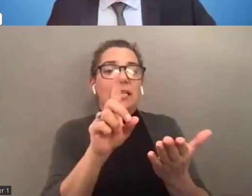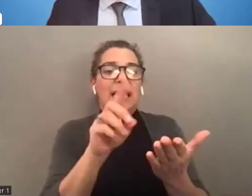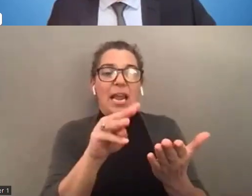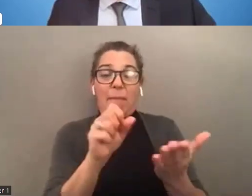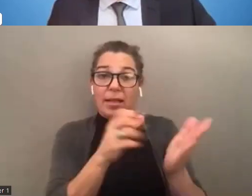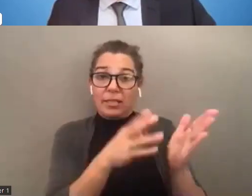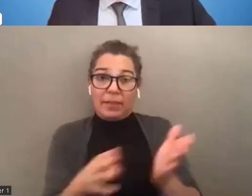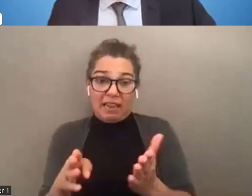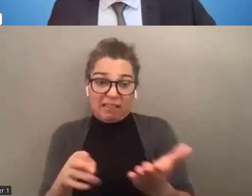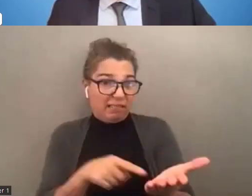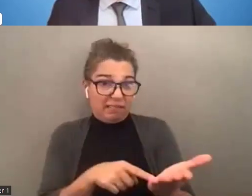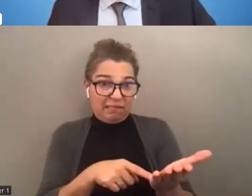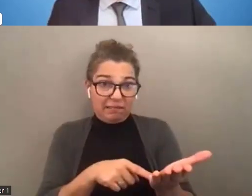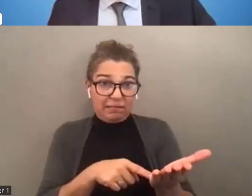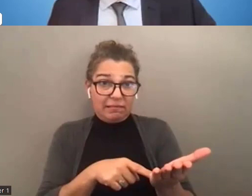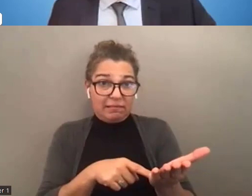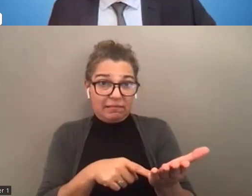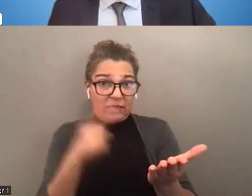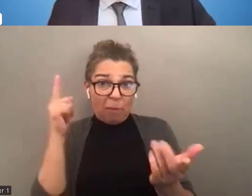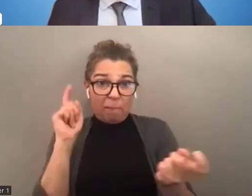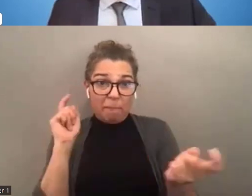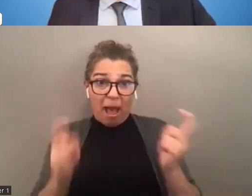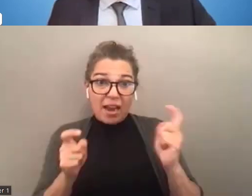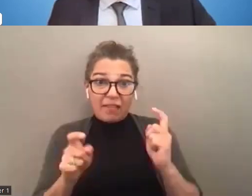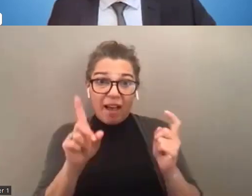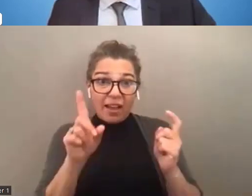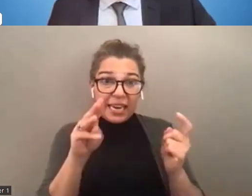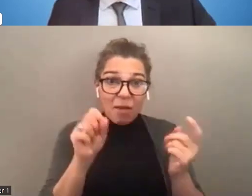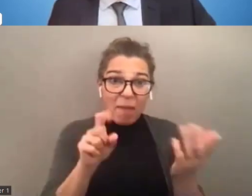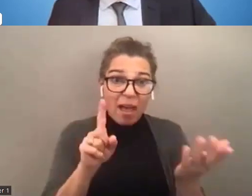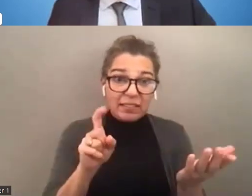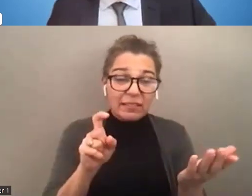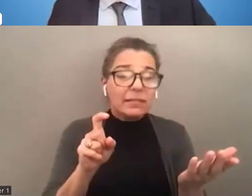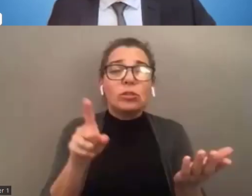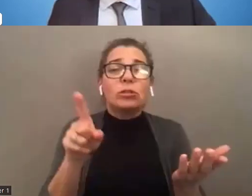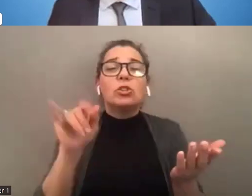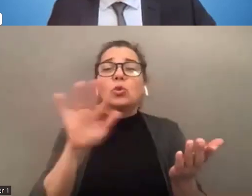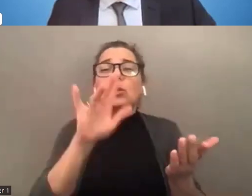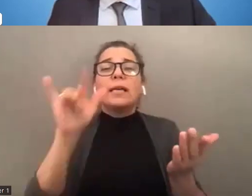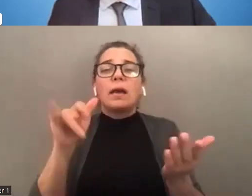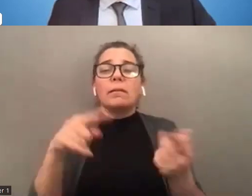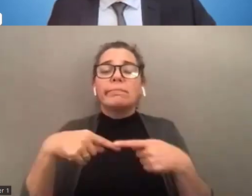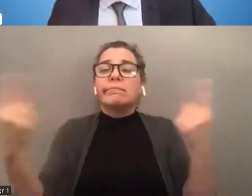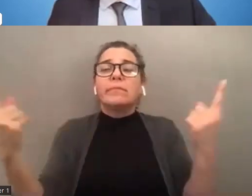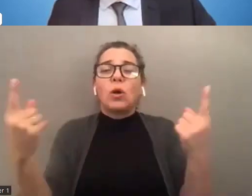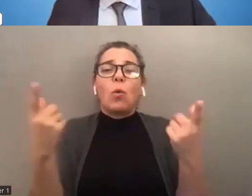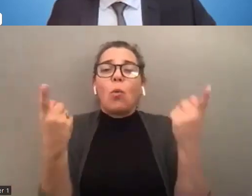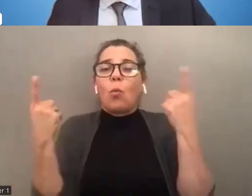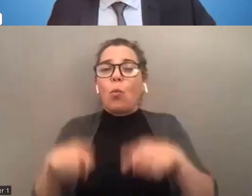Should folks be considering modifying? Julia, can we start with you here? Julia Slutsman: Sure.